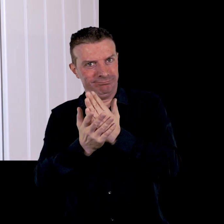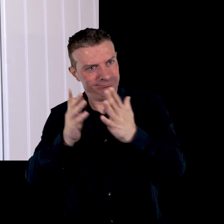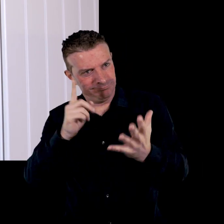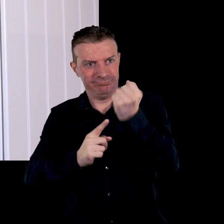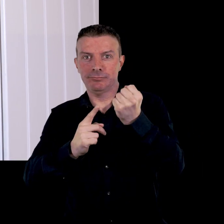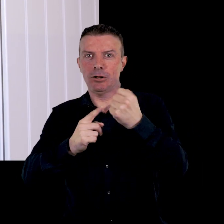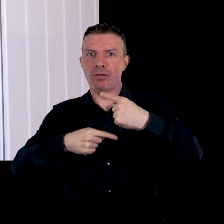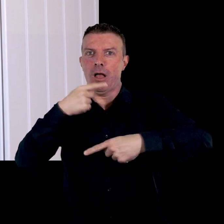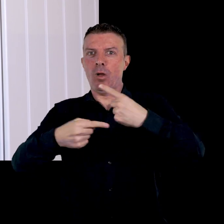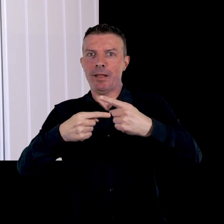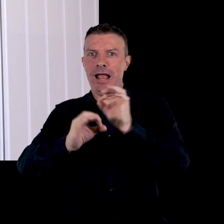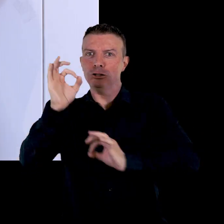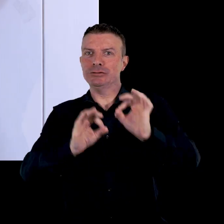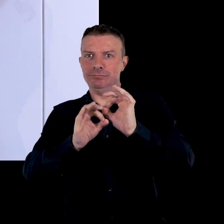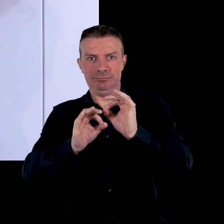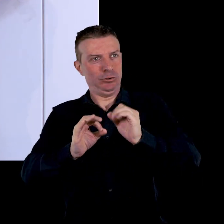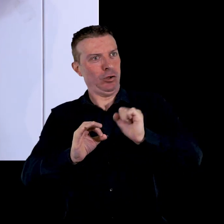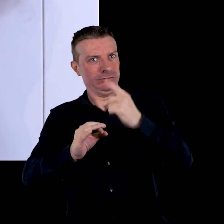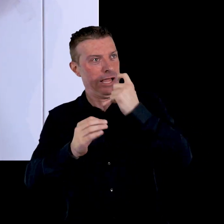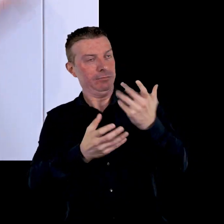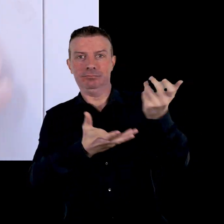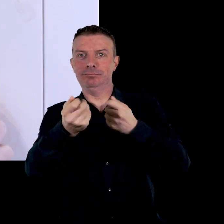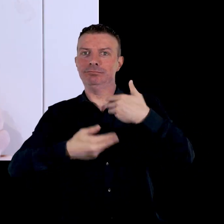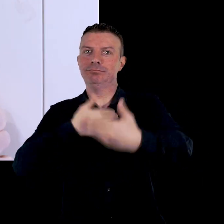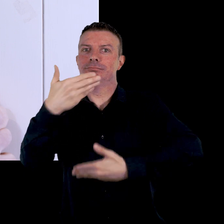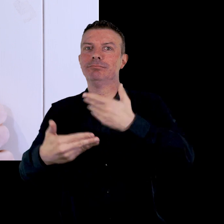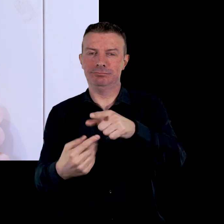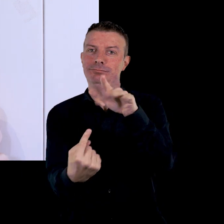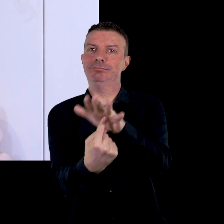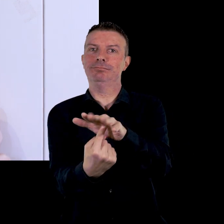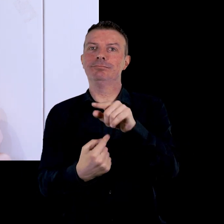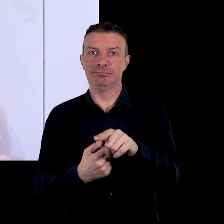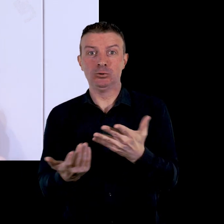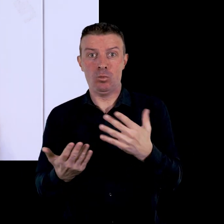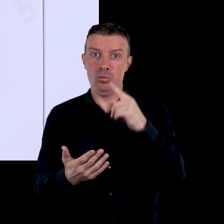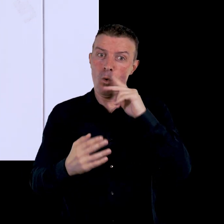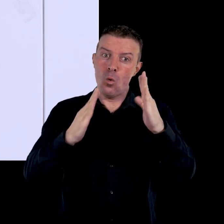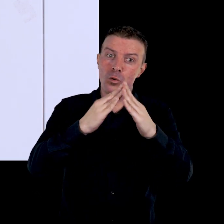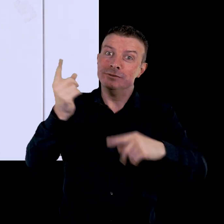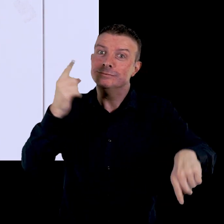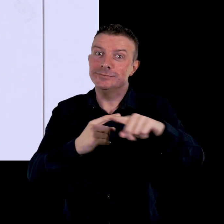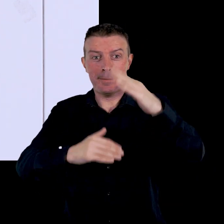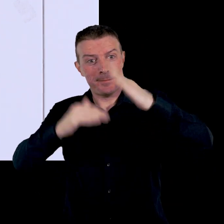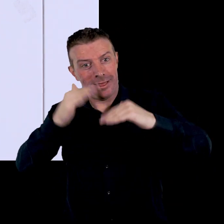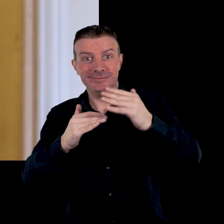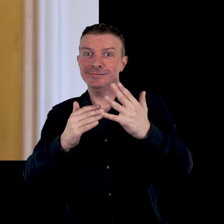that takes advantage of the abundant renewable energy supply that Scotland has available. I see homes that are built